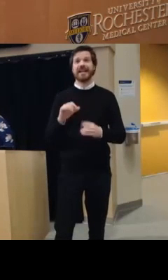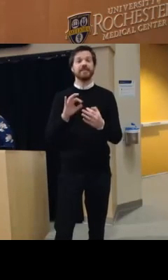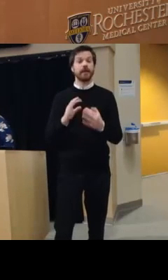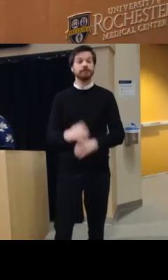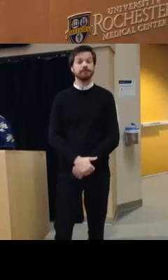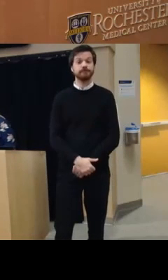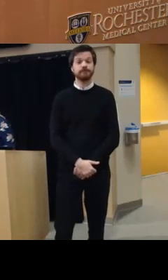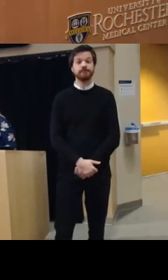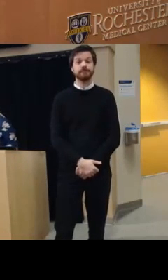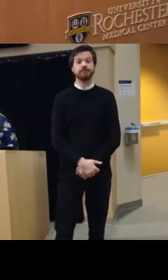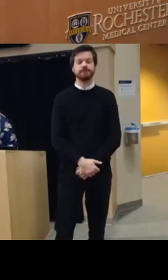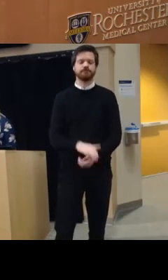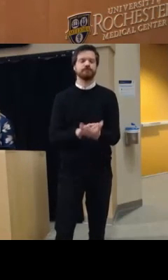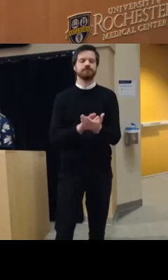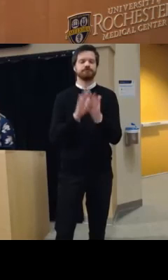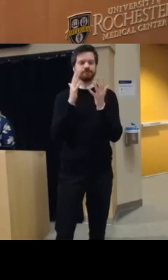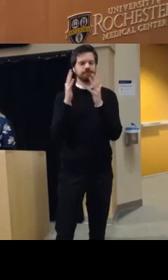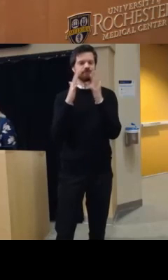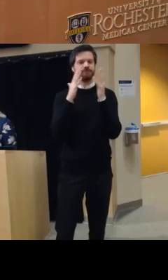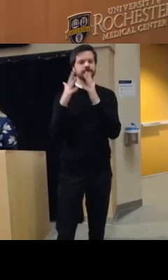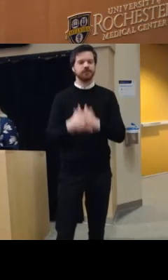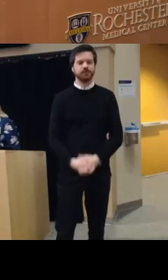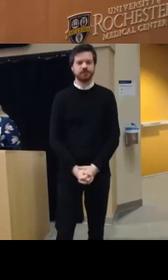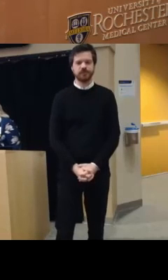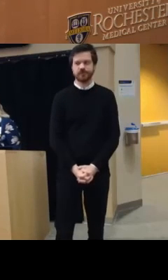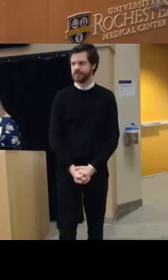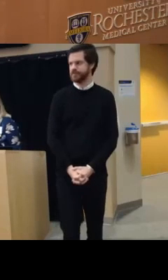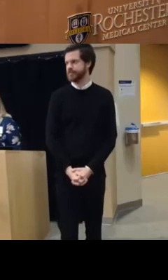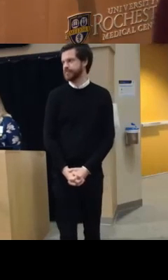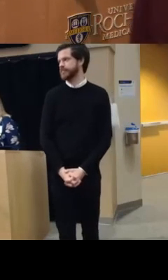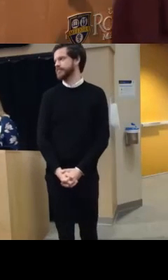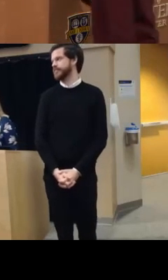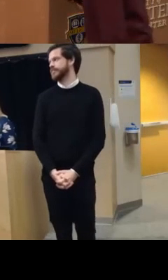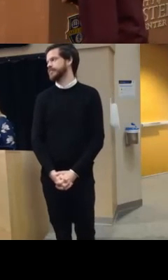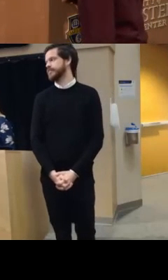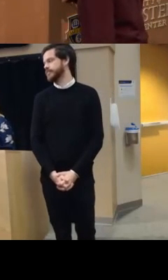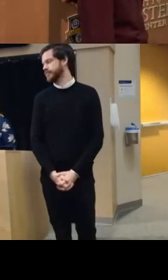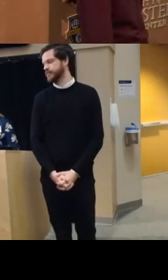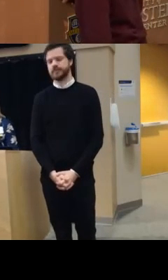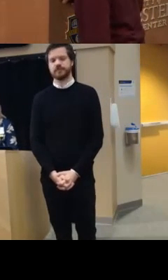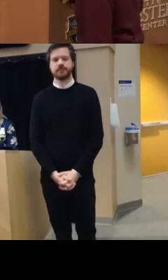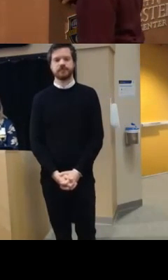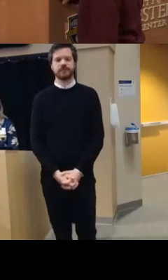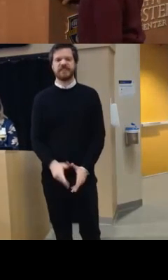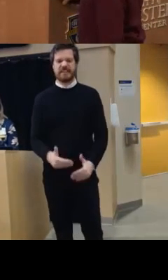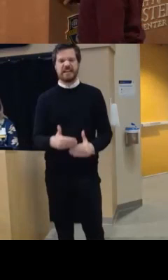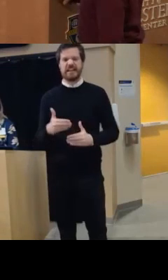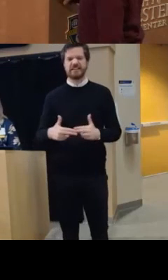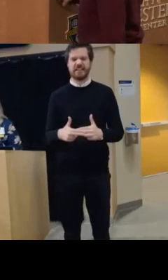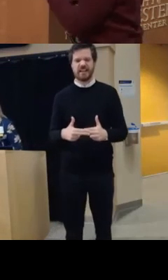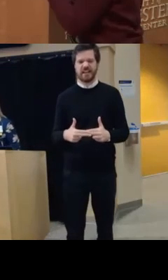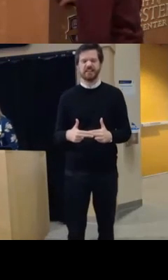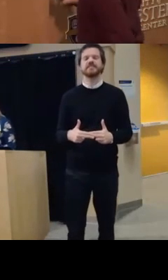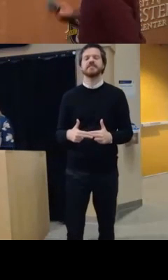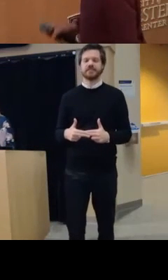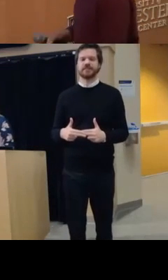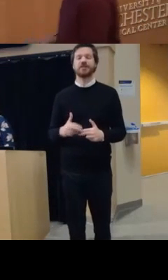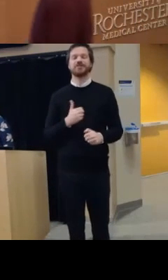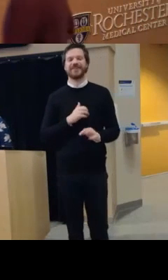have sorry that that SL is